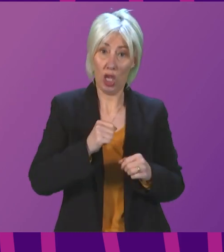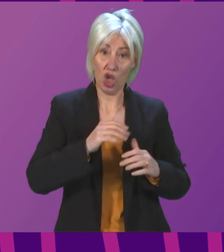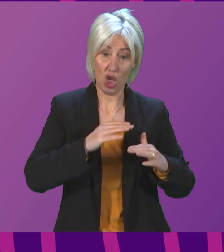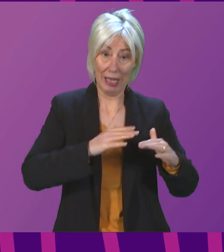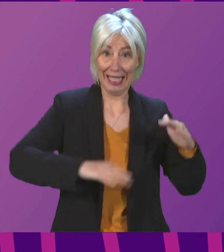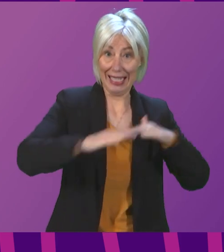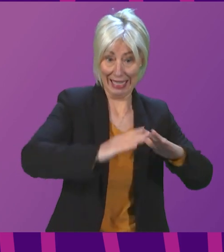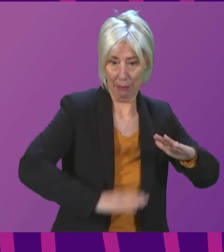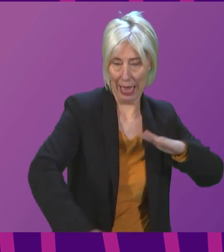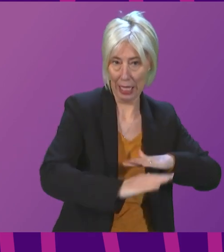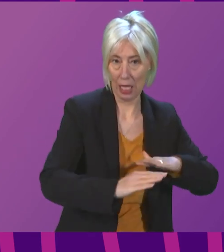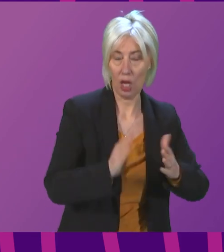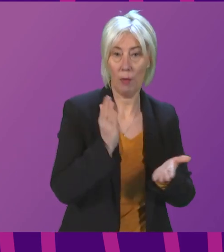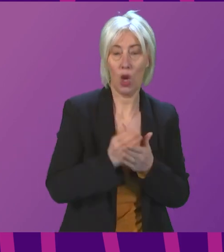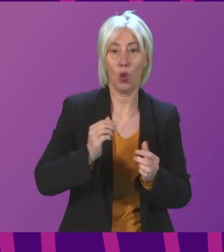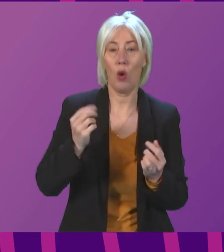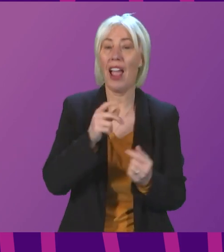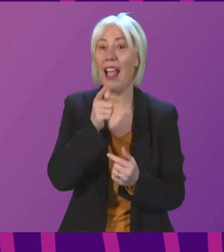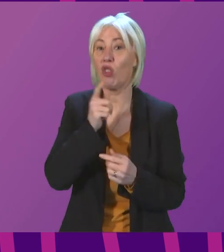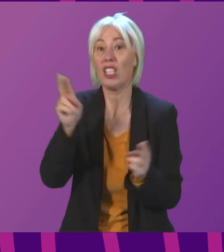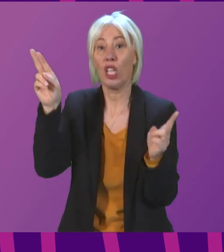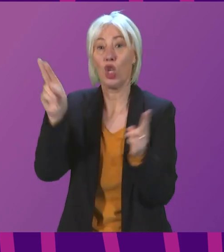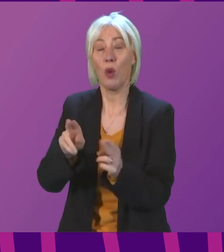The First Minister once promised a Scottish state-owned energy company.